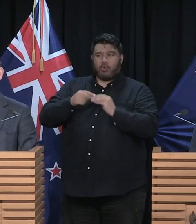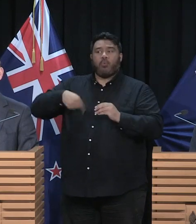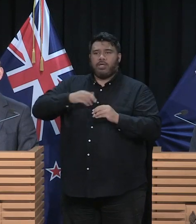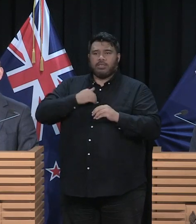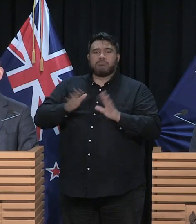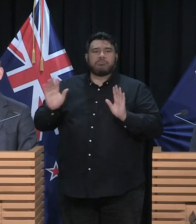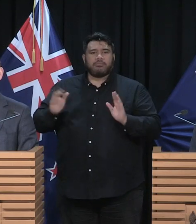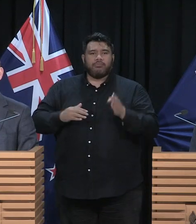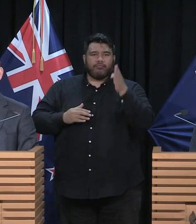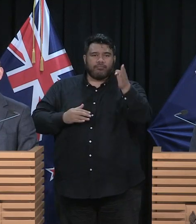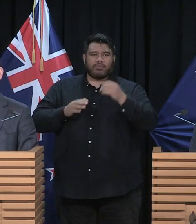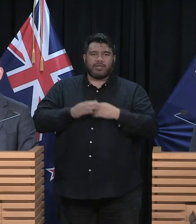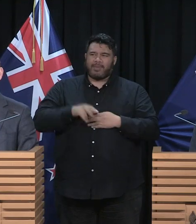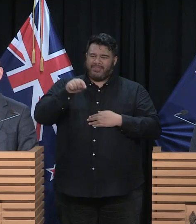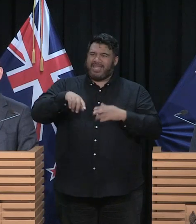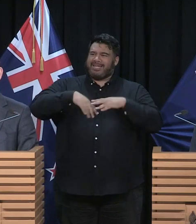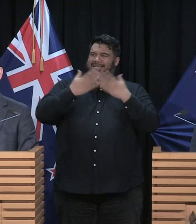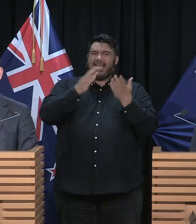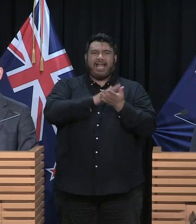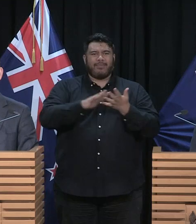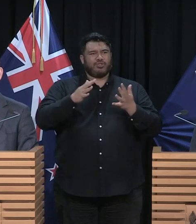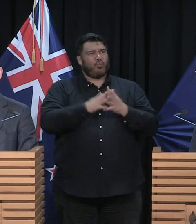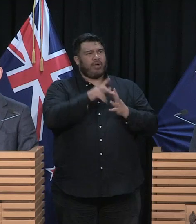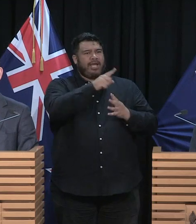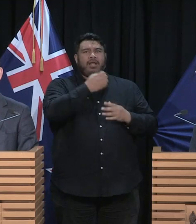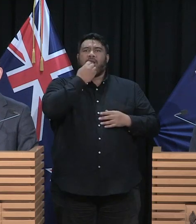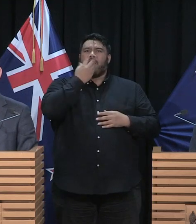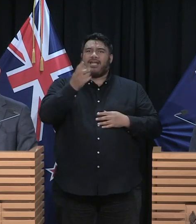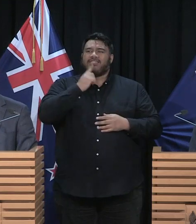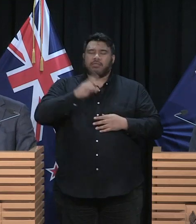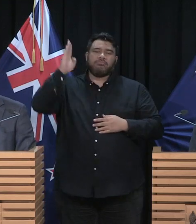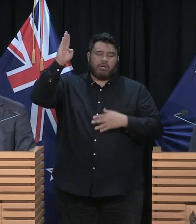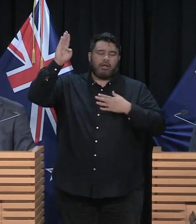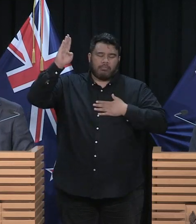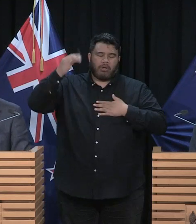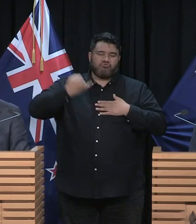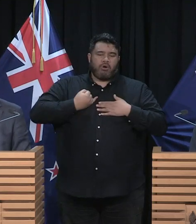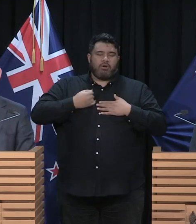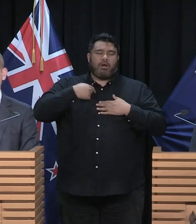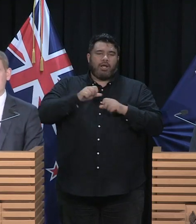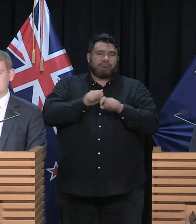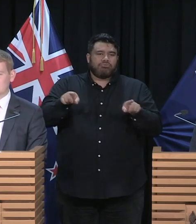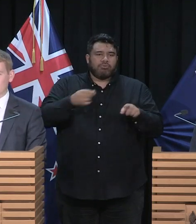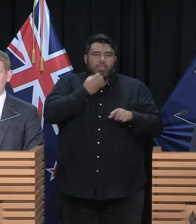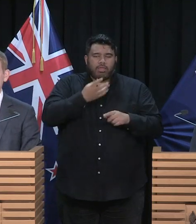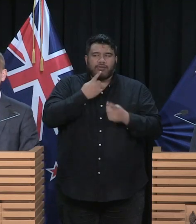reference that it had. Were the terms of reference fulfilled on the day that